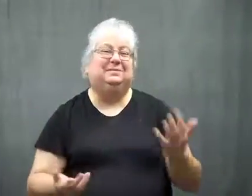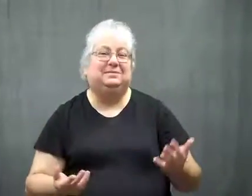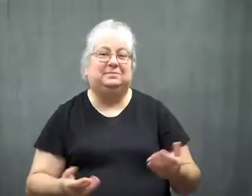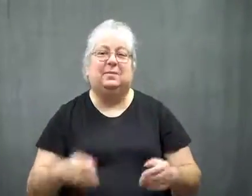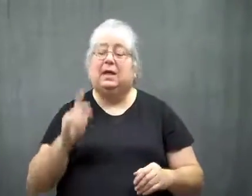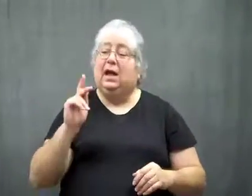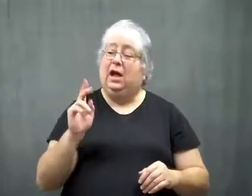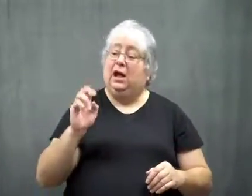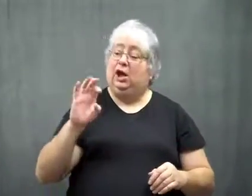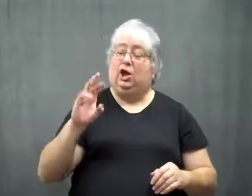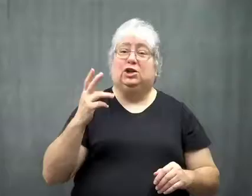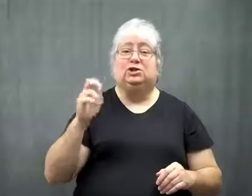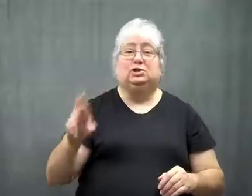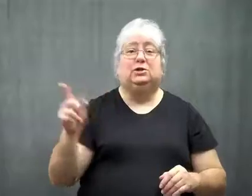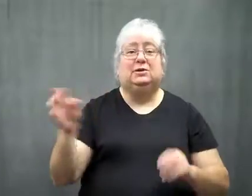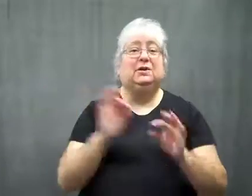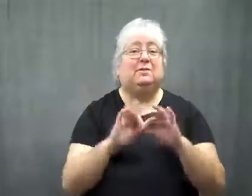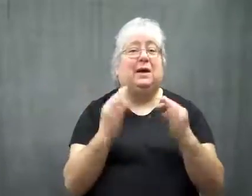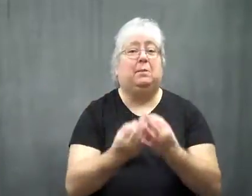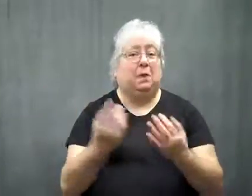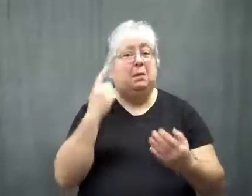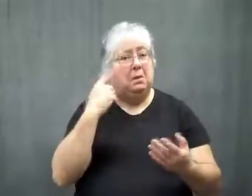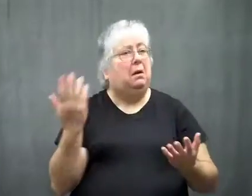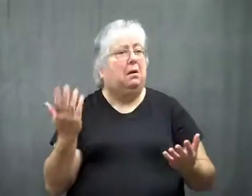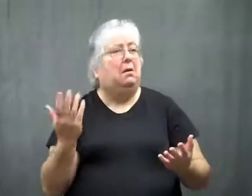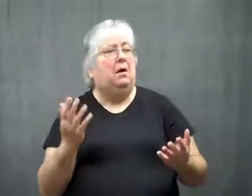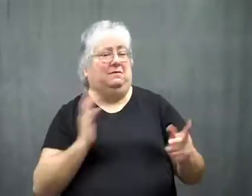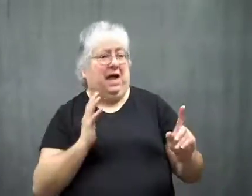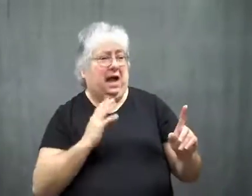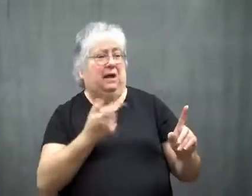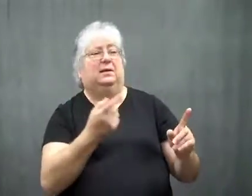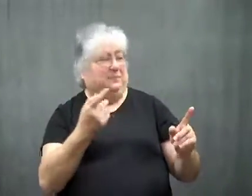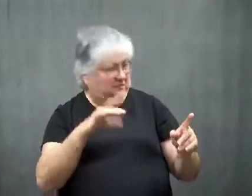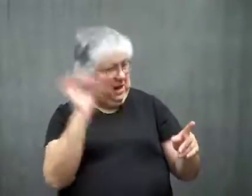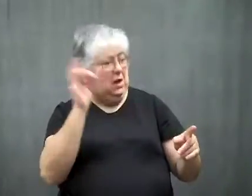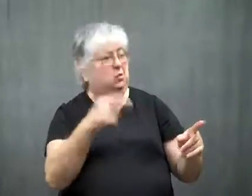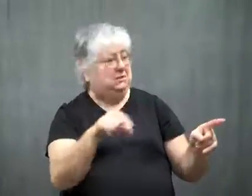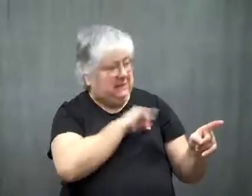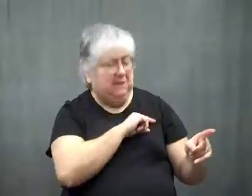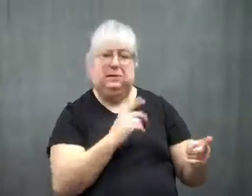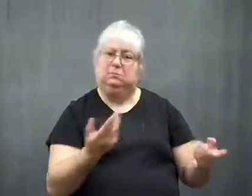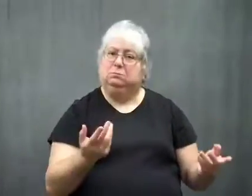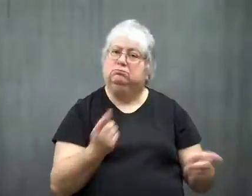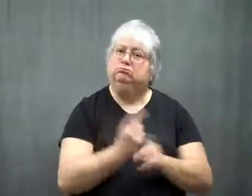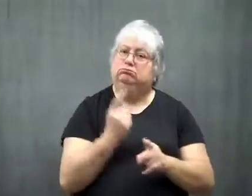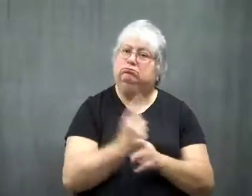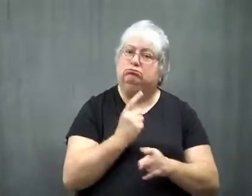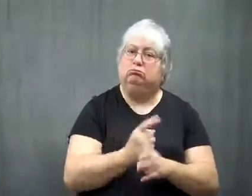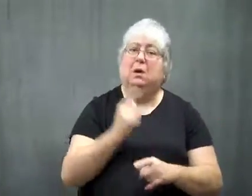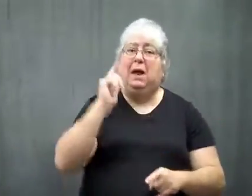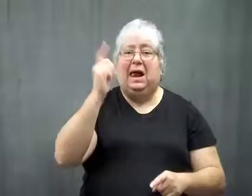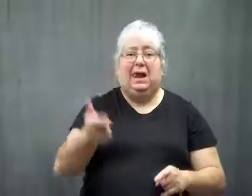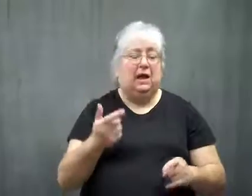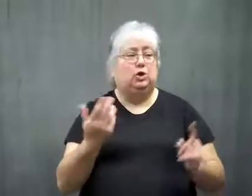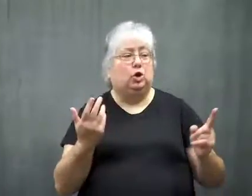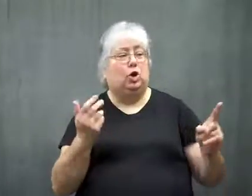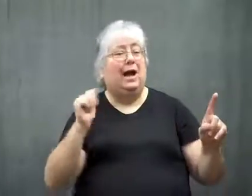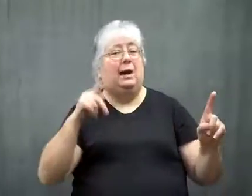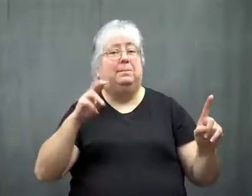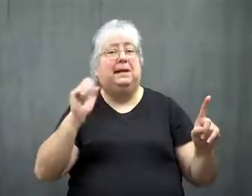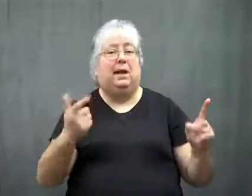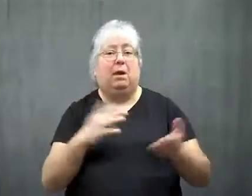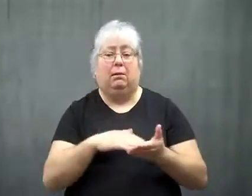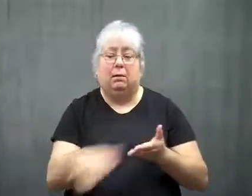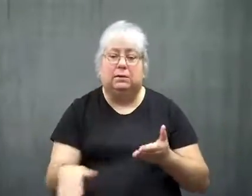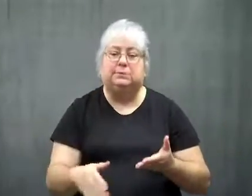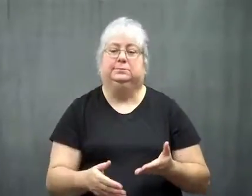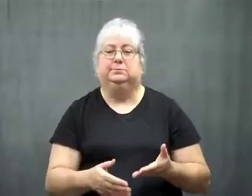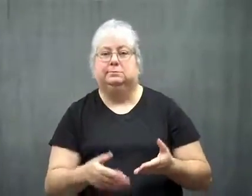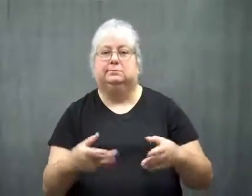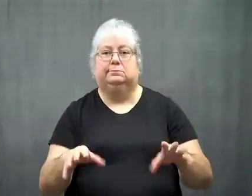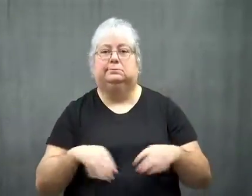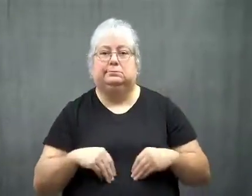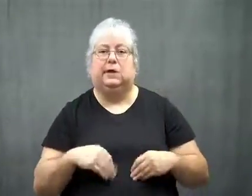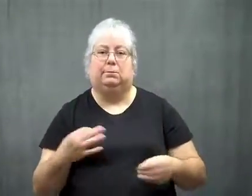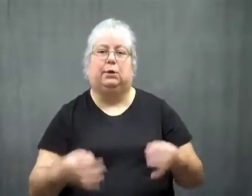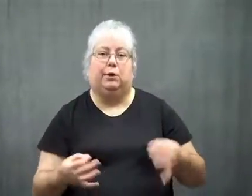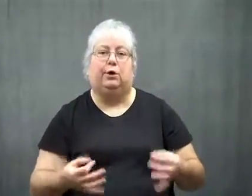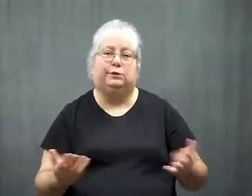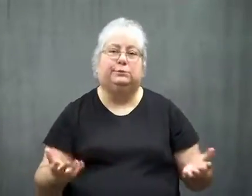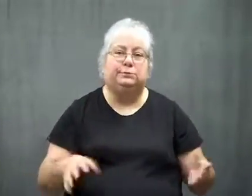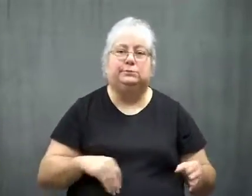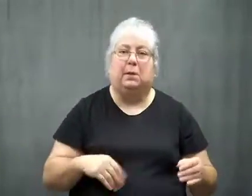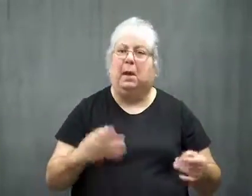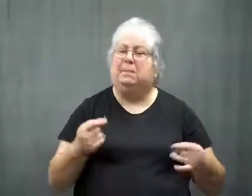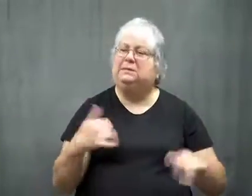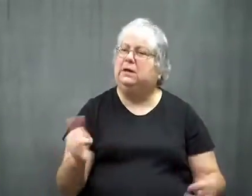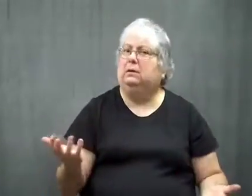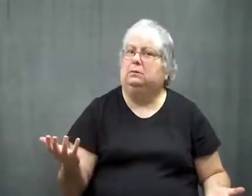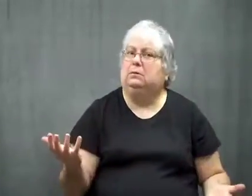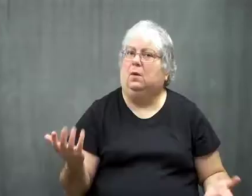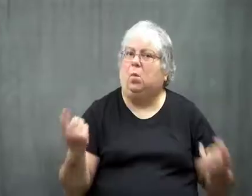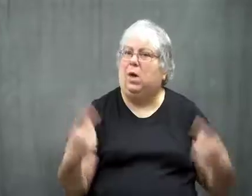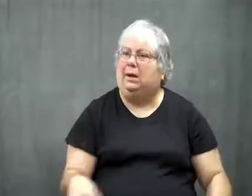Kercher's family was satisfied with the guilty verdict.